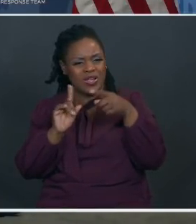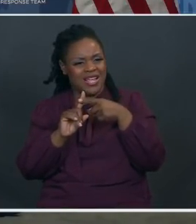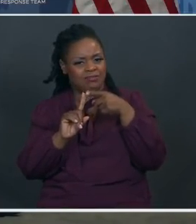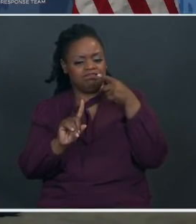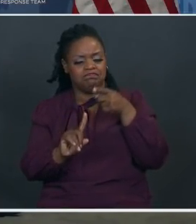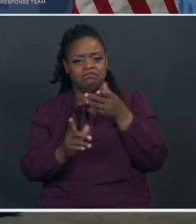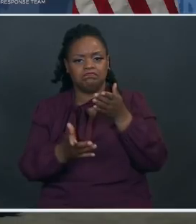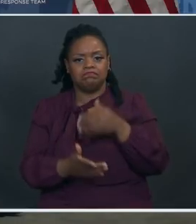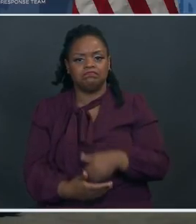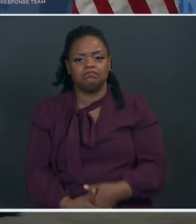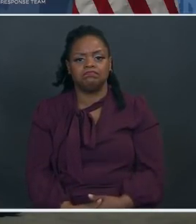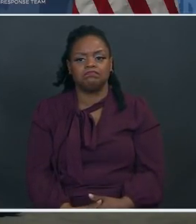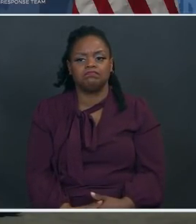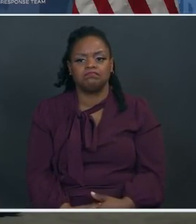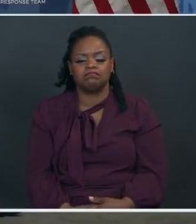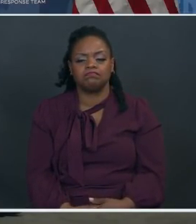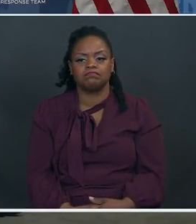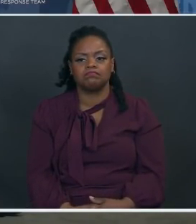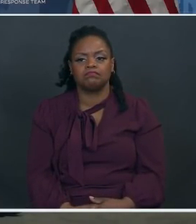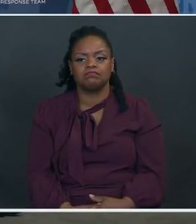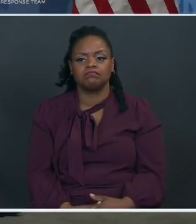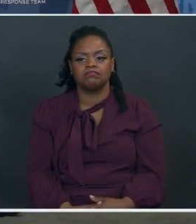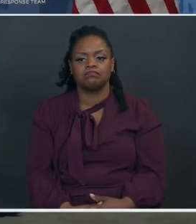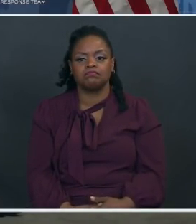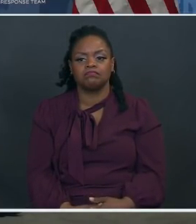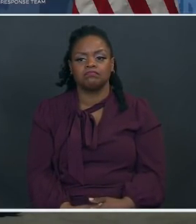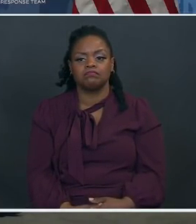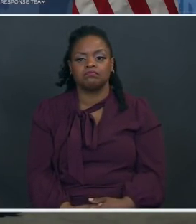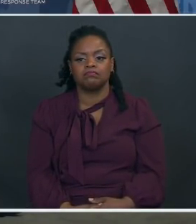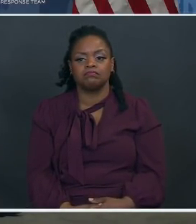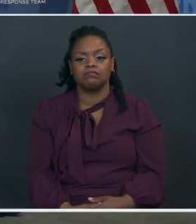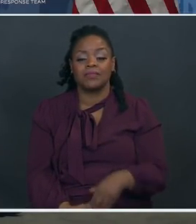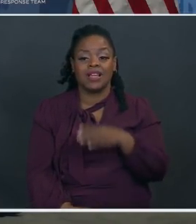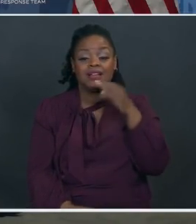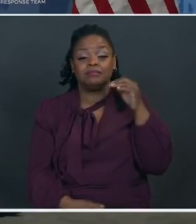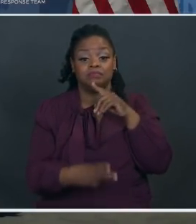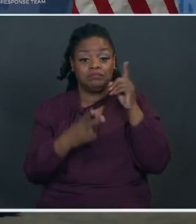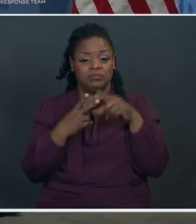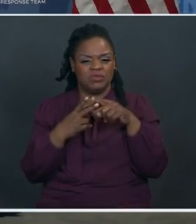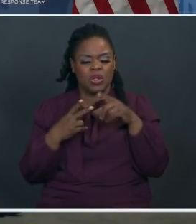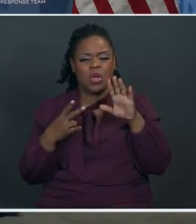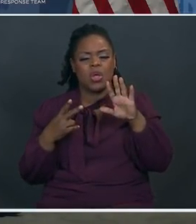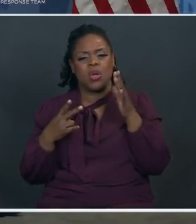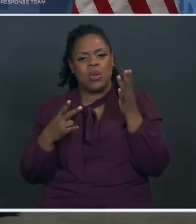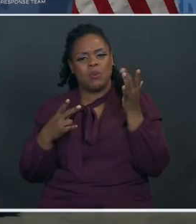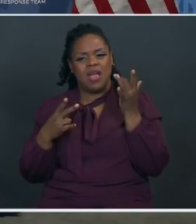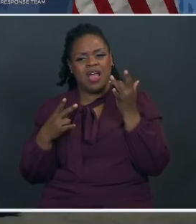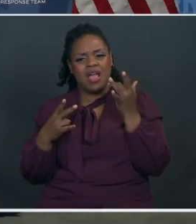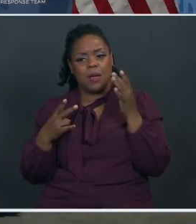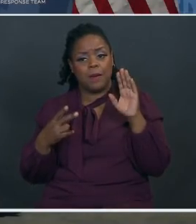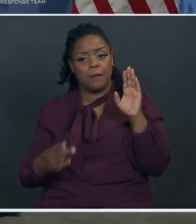And why isn't it being used yet, DPA to compel perhaps other companies